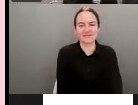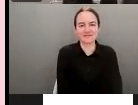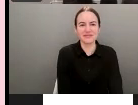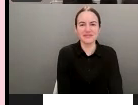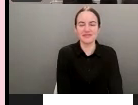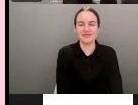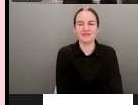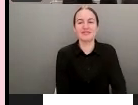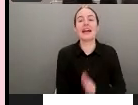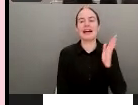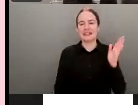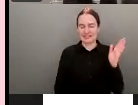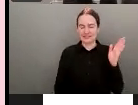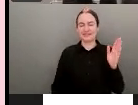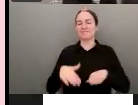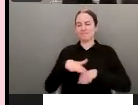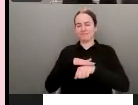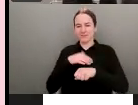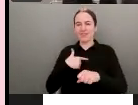sorry, I am Malin Hammarberg, Funka foundation.